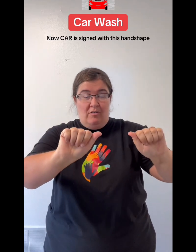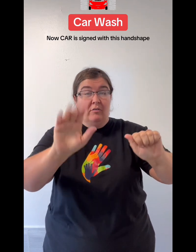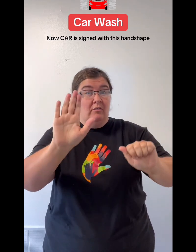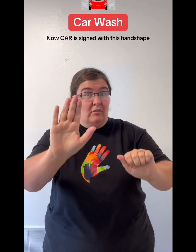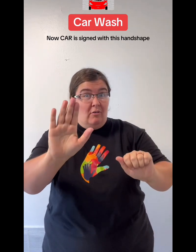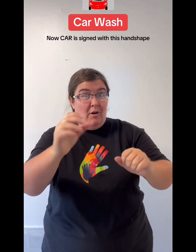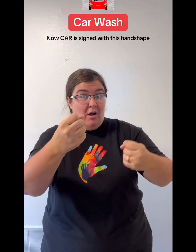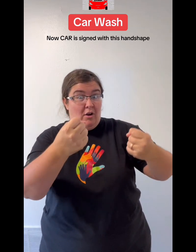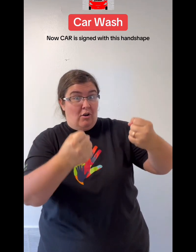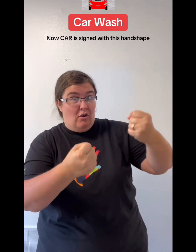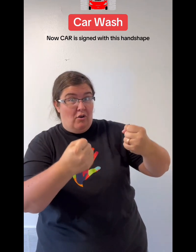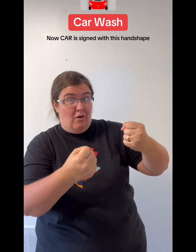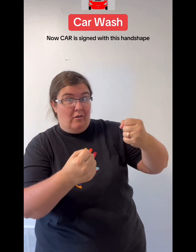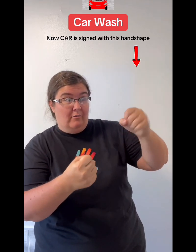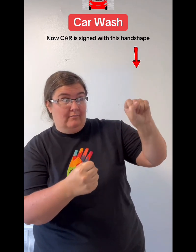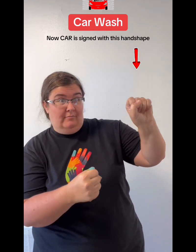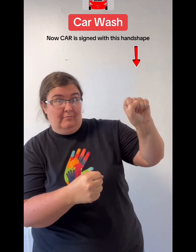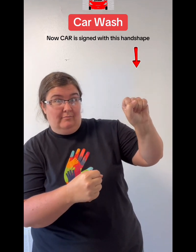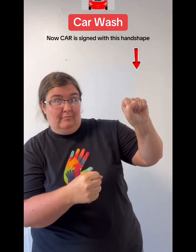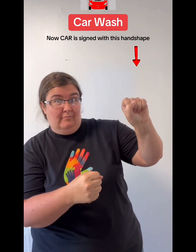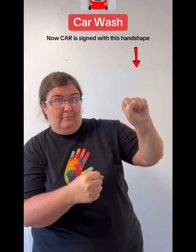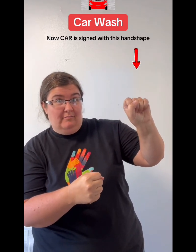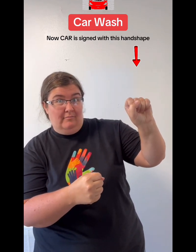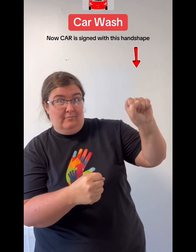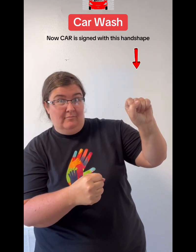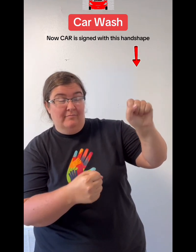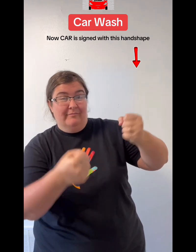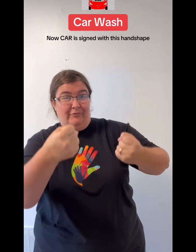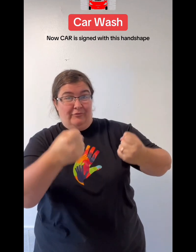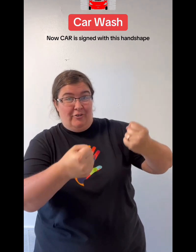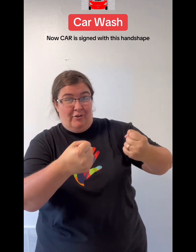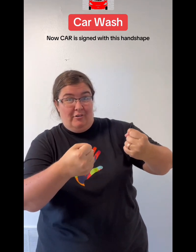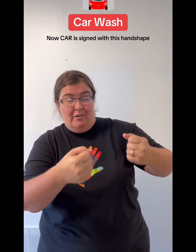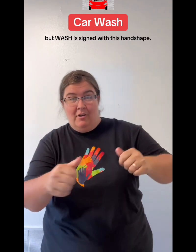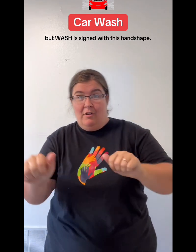Now CAR is signed with an S handshape